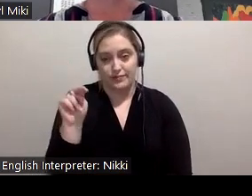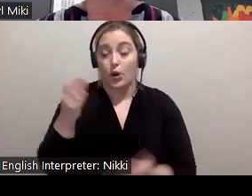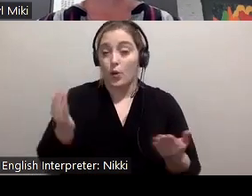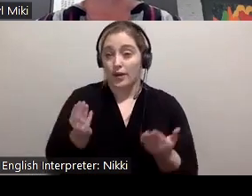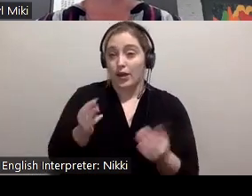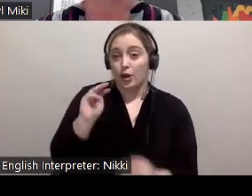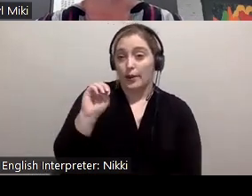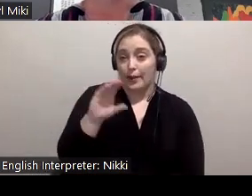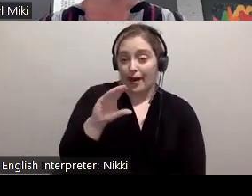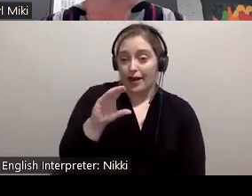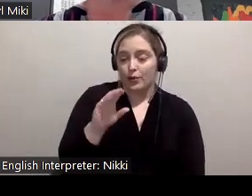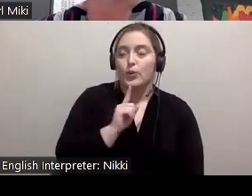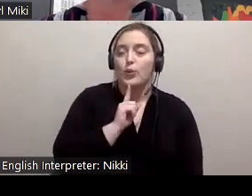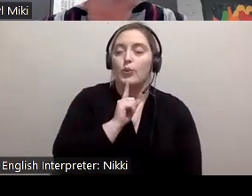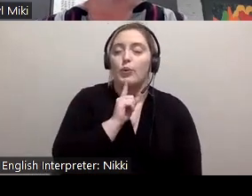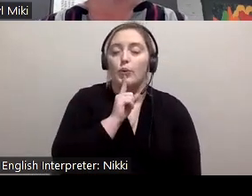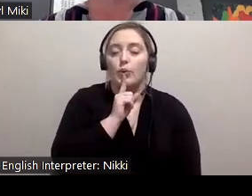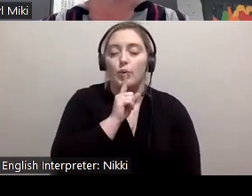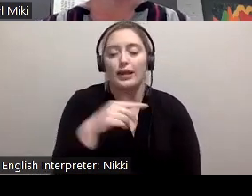believe in the importance of arts and culture for the